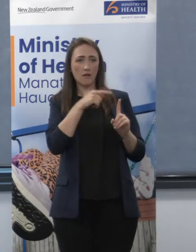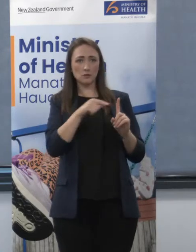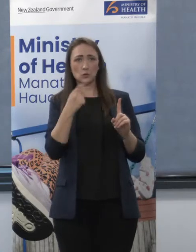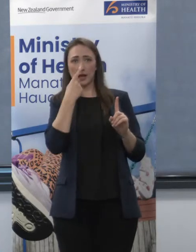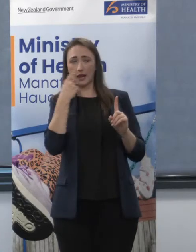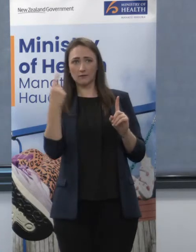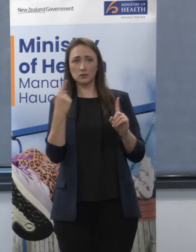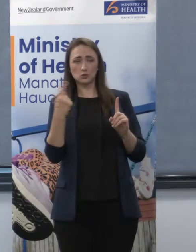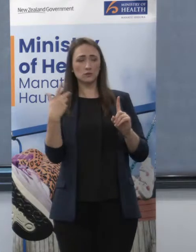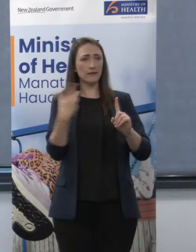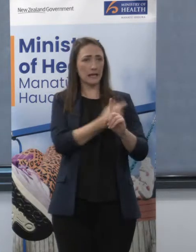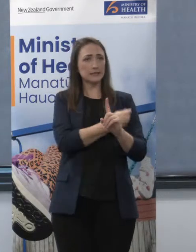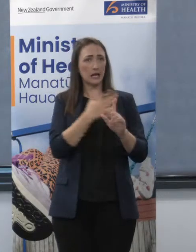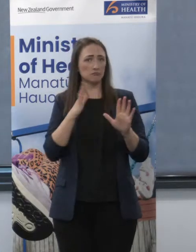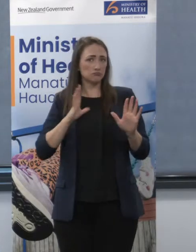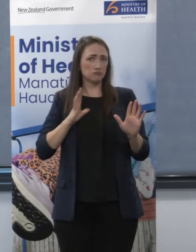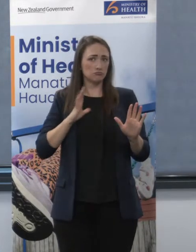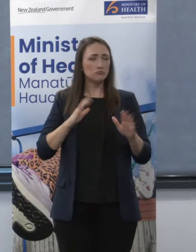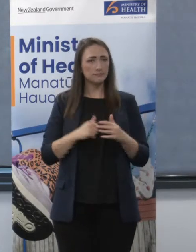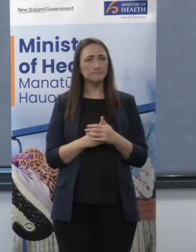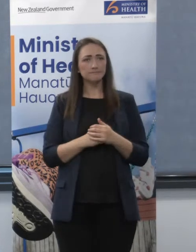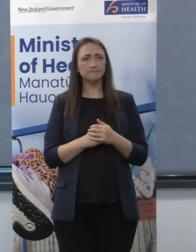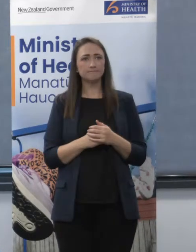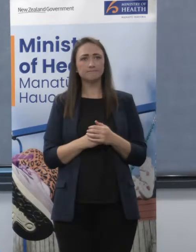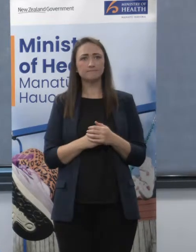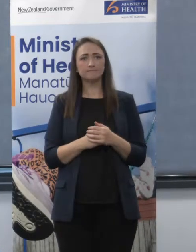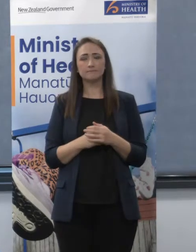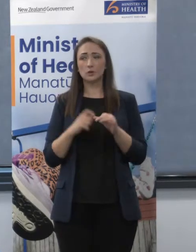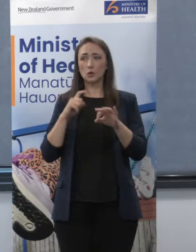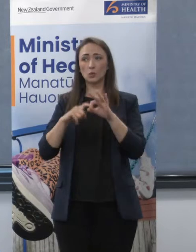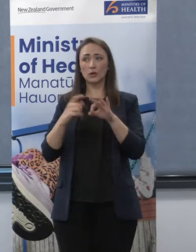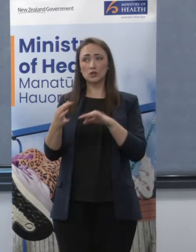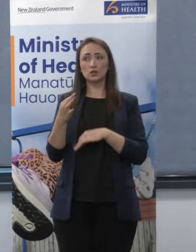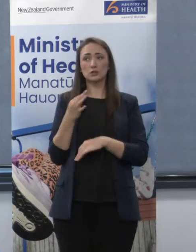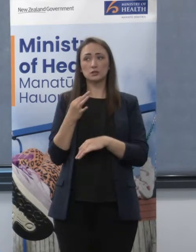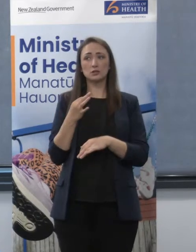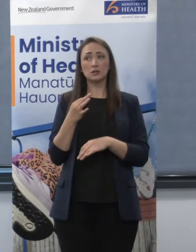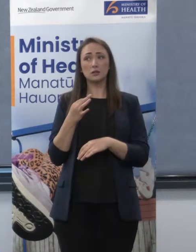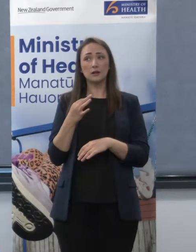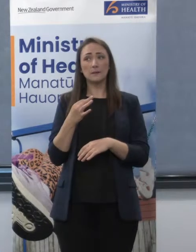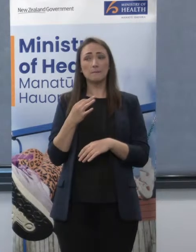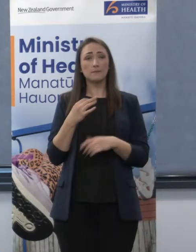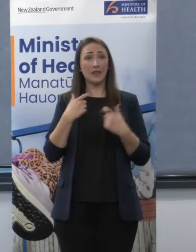process for the family. We have provided a lot of evidence, we believe the vaccine is safe and effective at that age group, but at the end of the day, it is still a